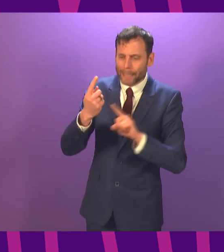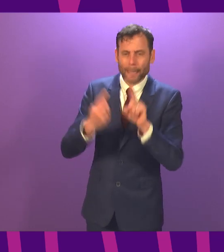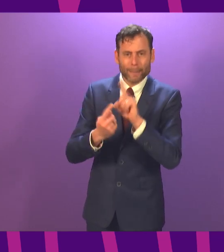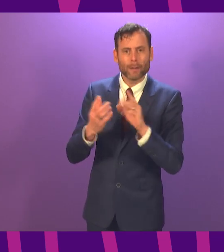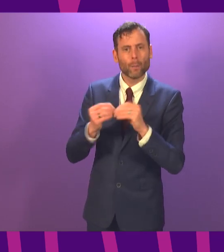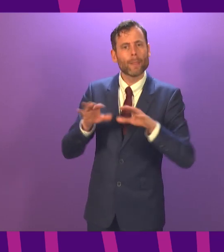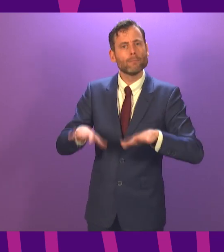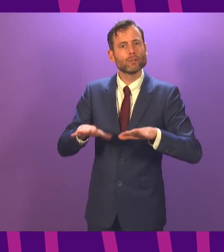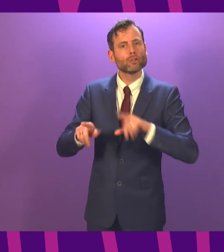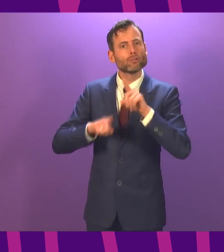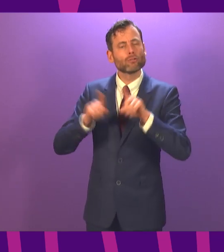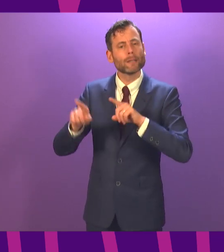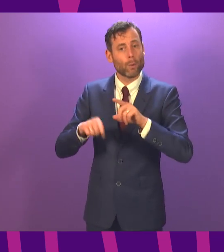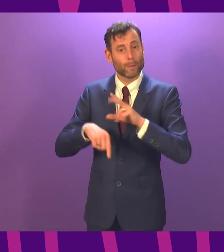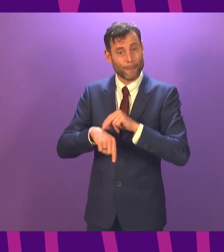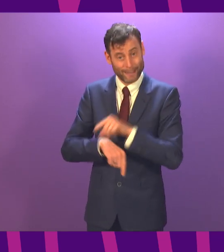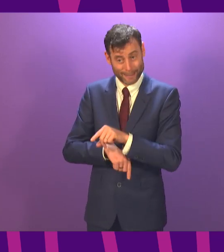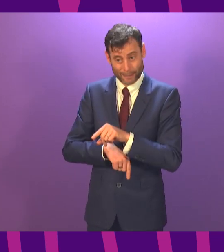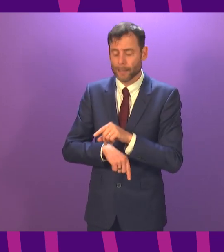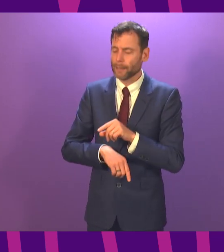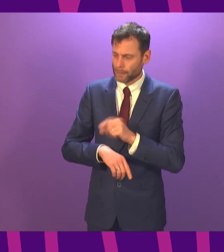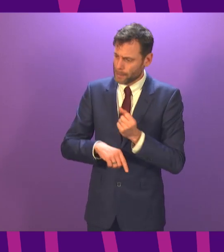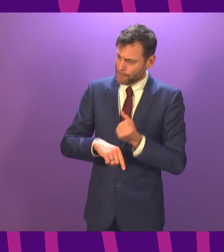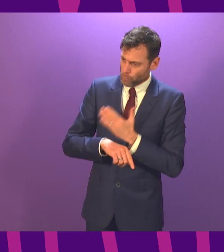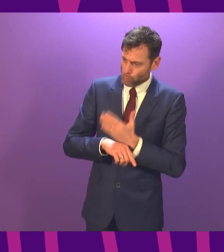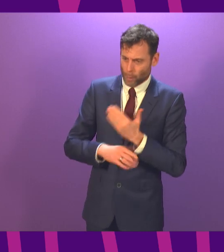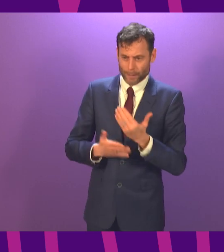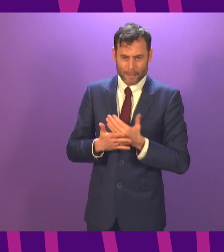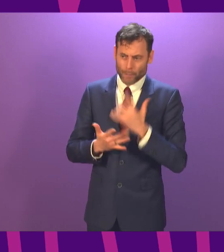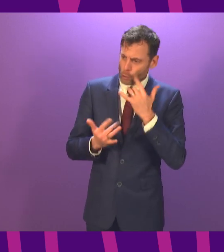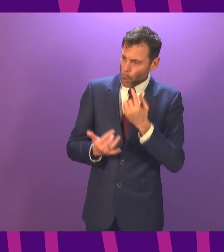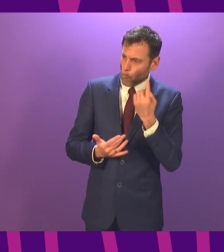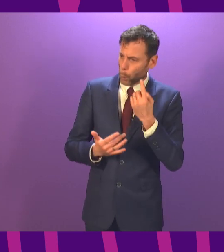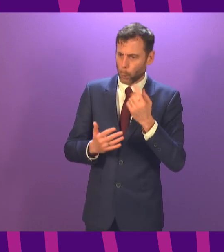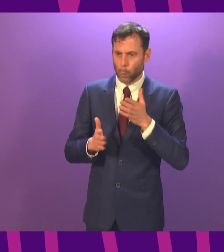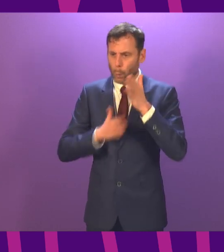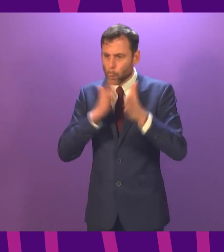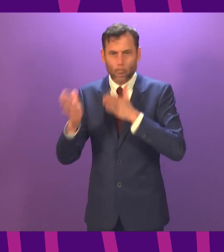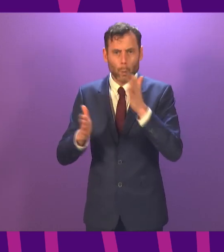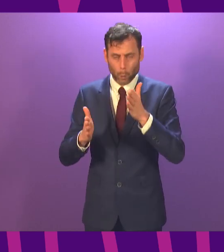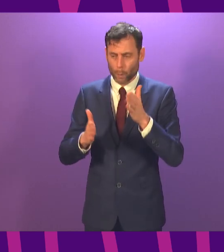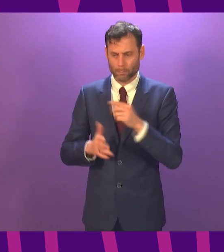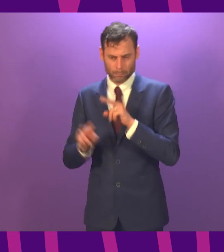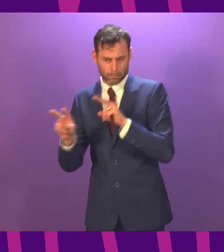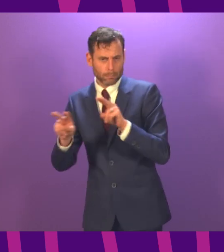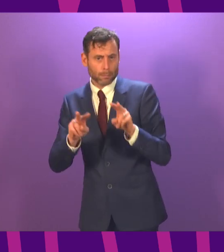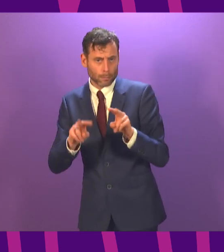taking—in what is, of course, an operational matter for it—the same proportionate and